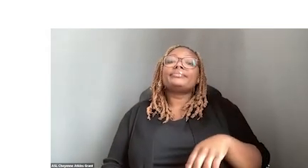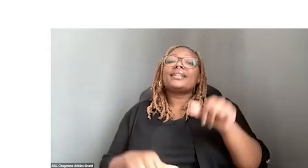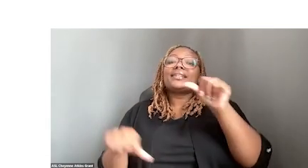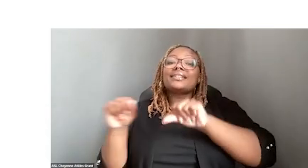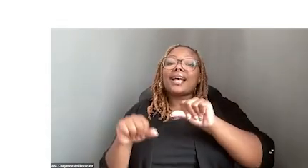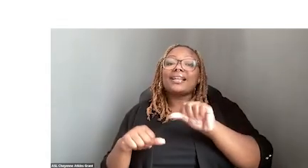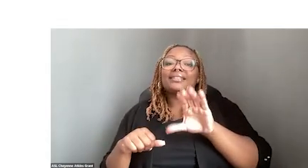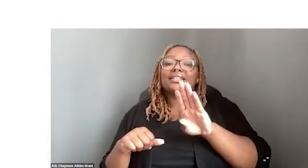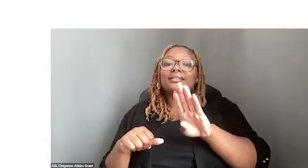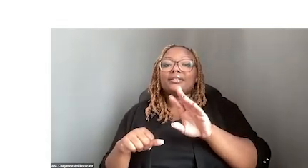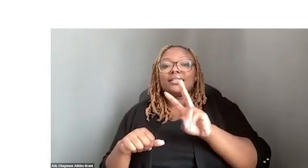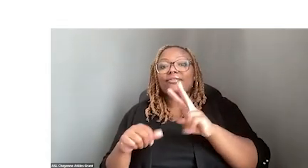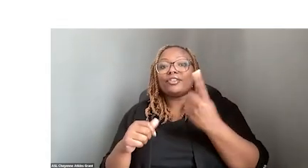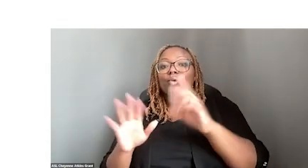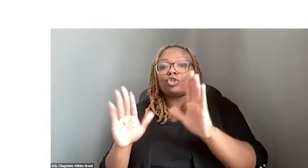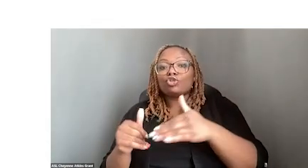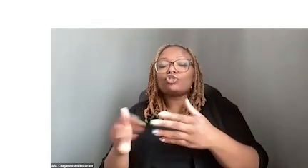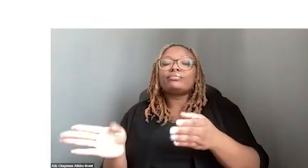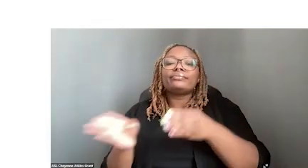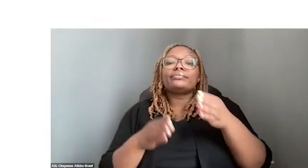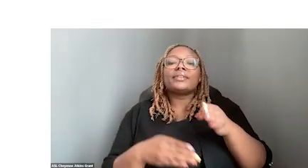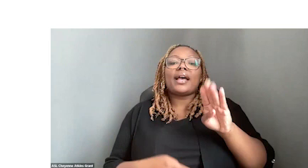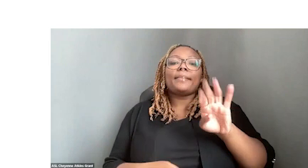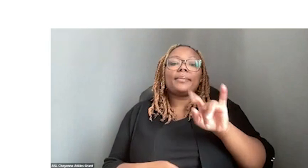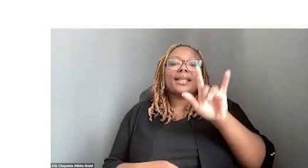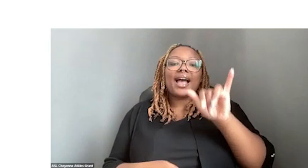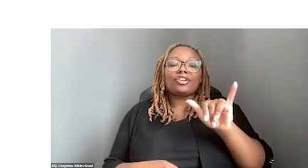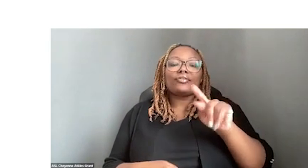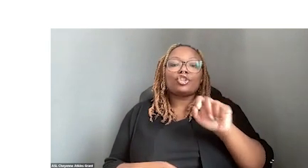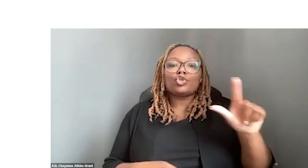There's a bibliography tool that's tightly integrated with SciENcv. I'm going to show you how that works.